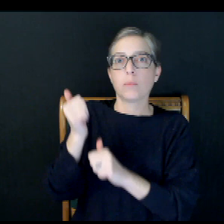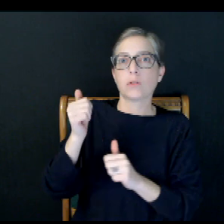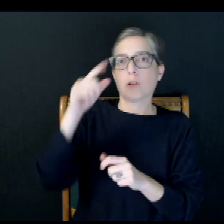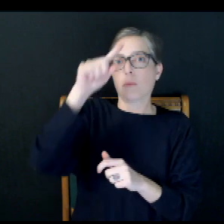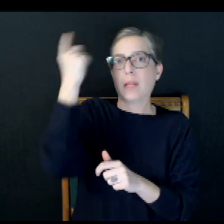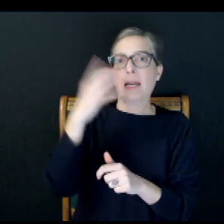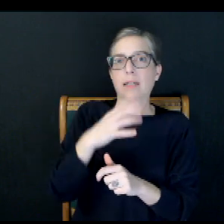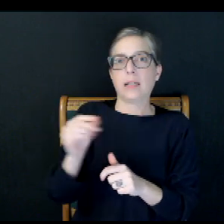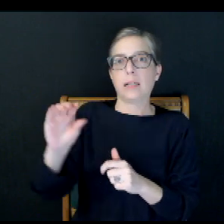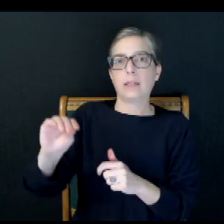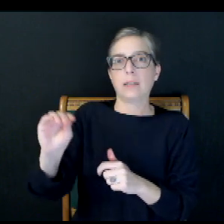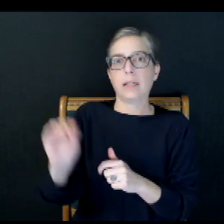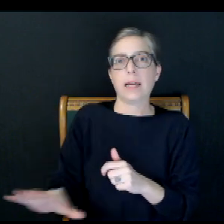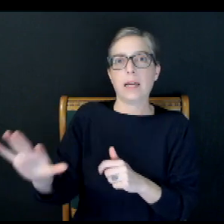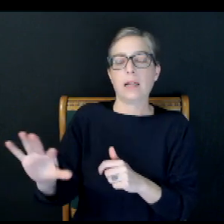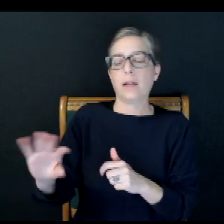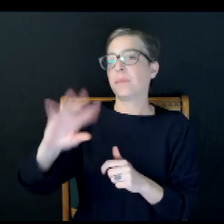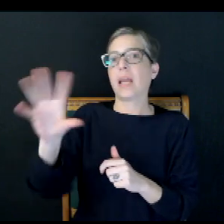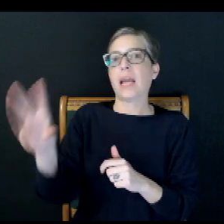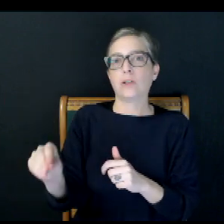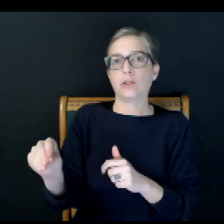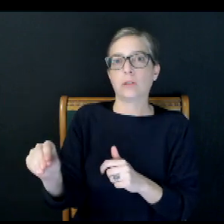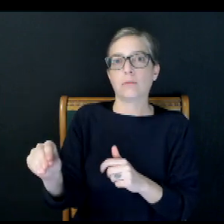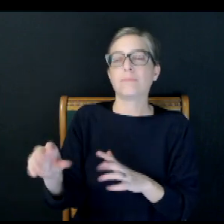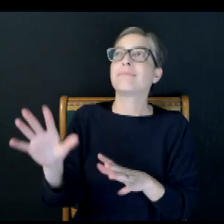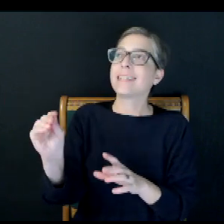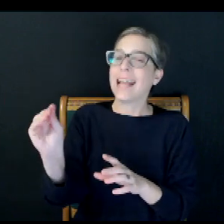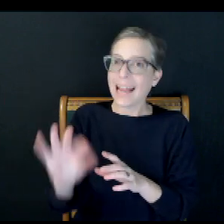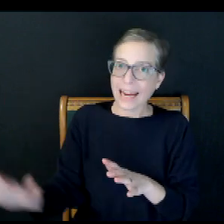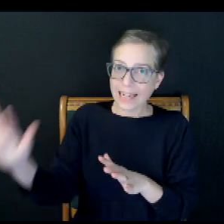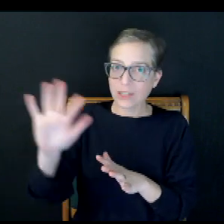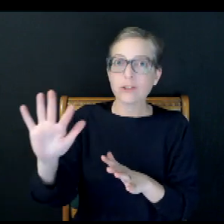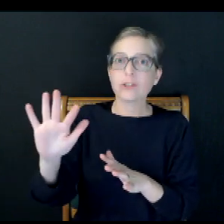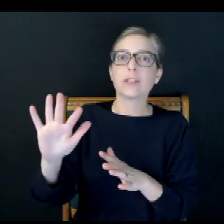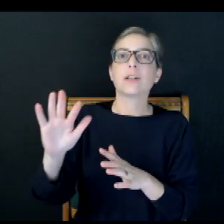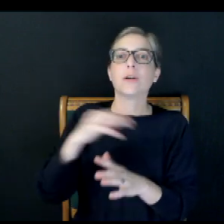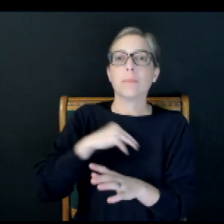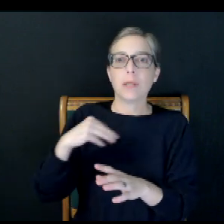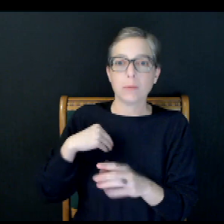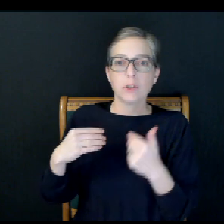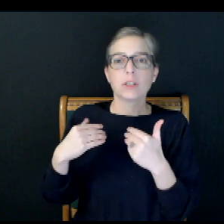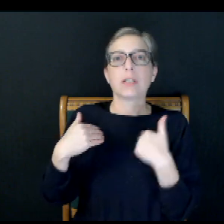we also tended to have higher authorization rates and service utilization rate for